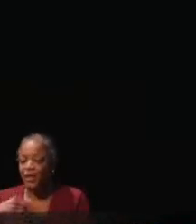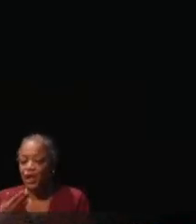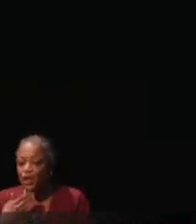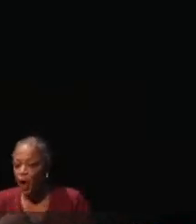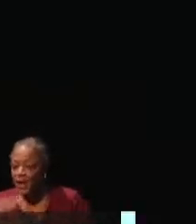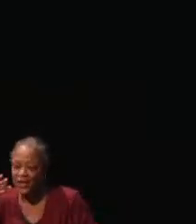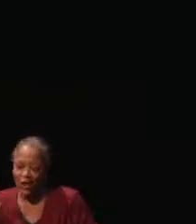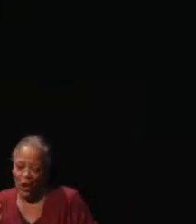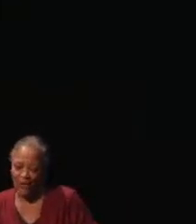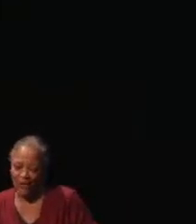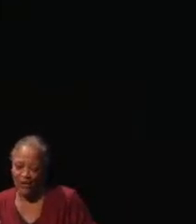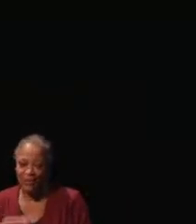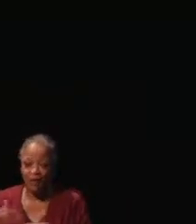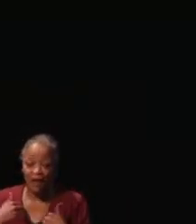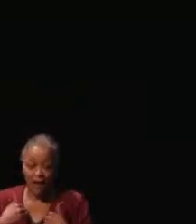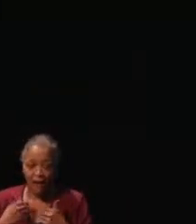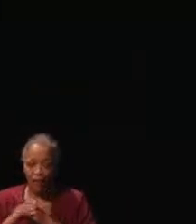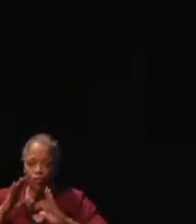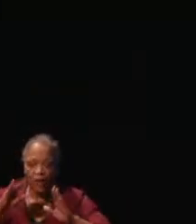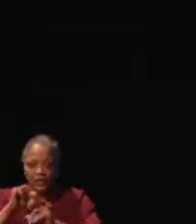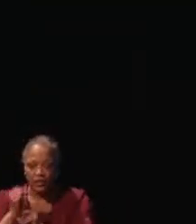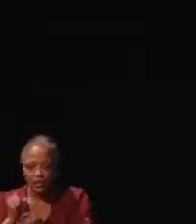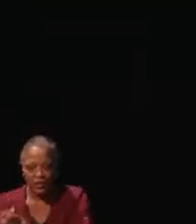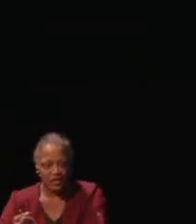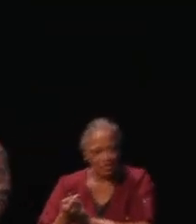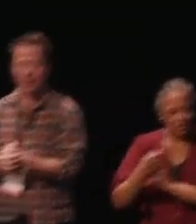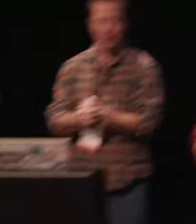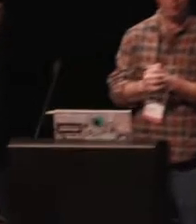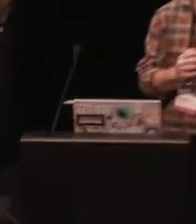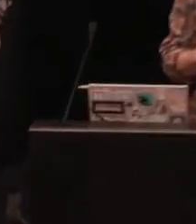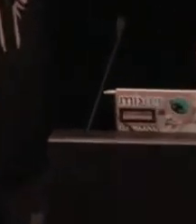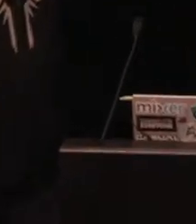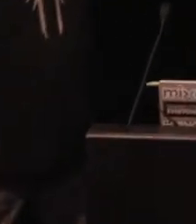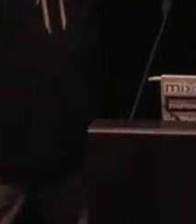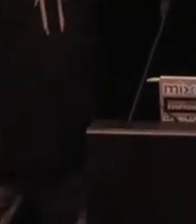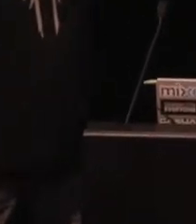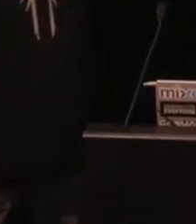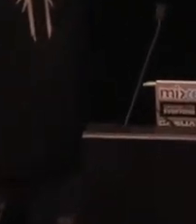We have a really great situation there because it really wasn't